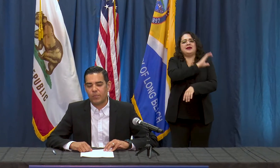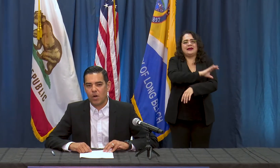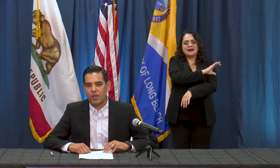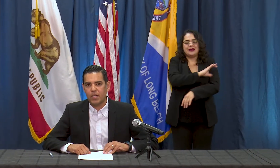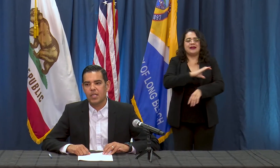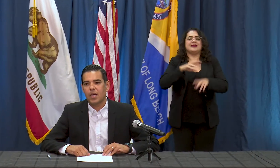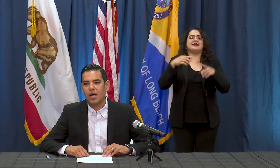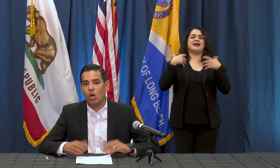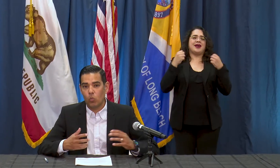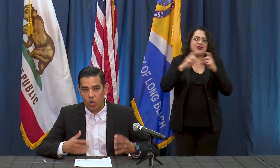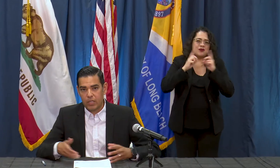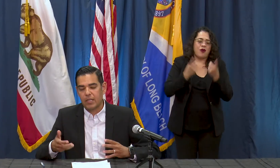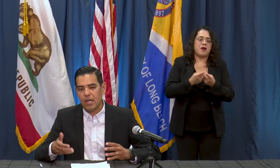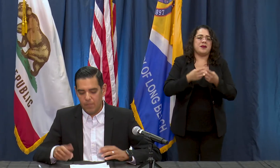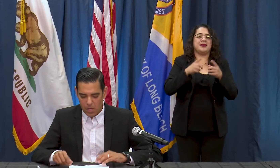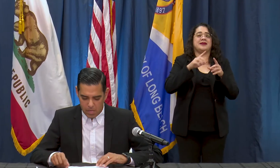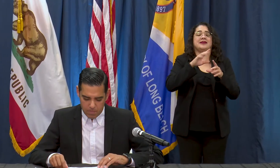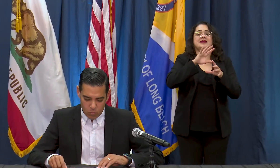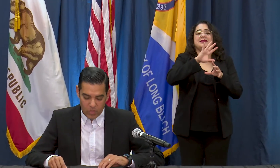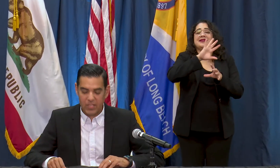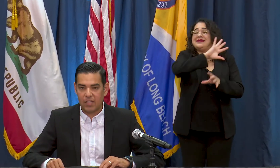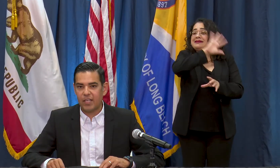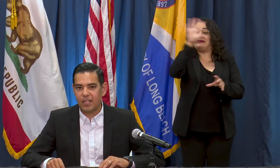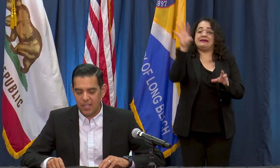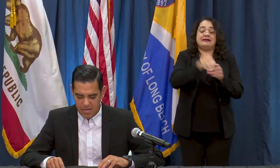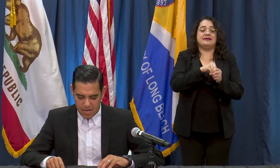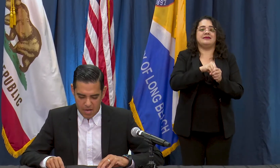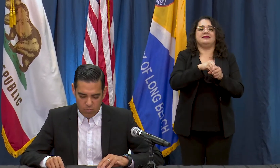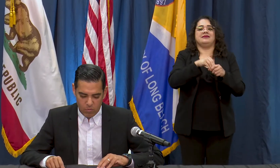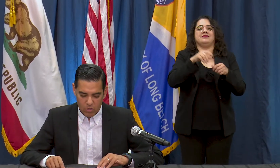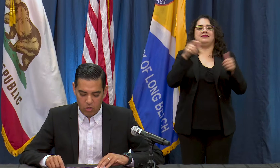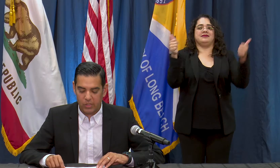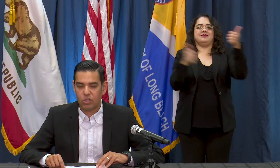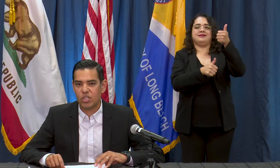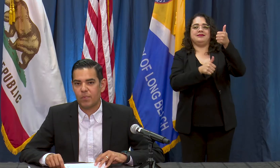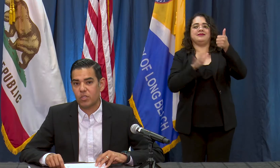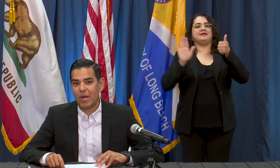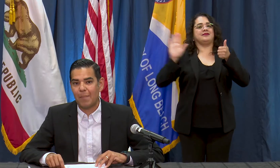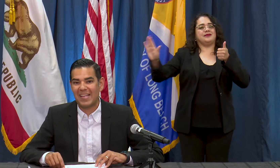department all work with Kelly and under her leadership and so we're happy to